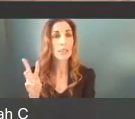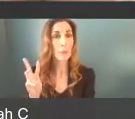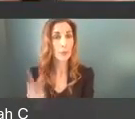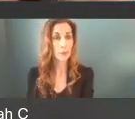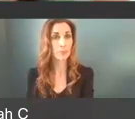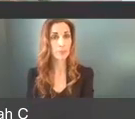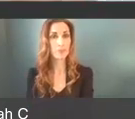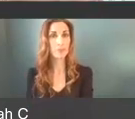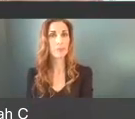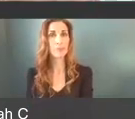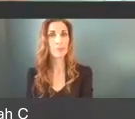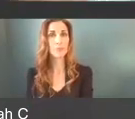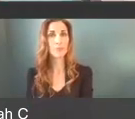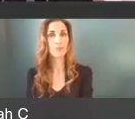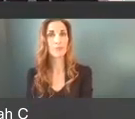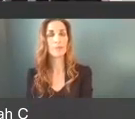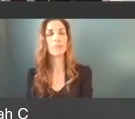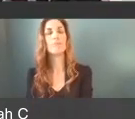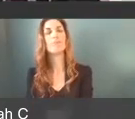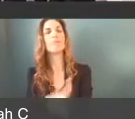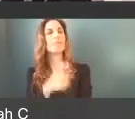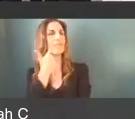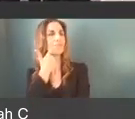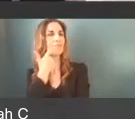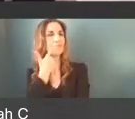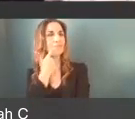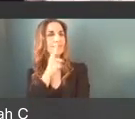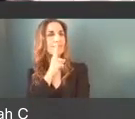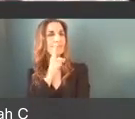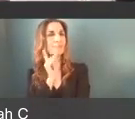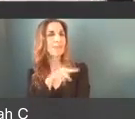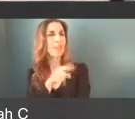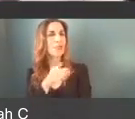[Reporter] You just kind of answered the main question I had but I'm wondering if you